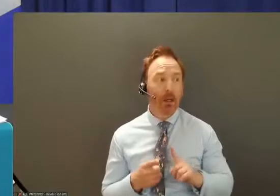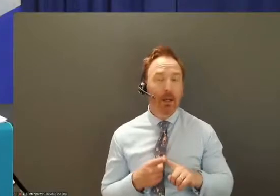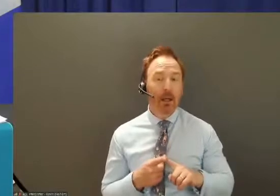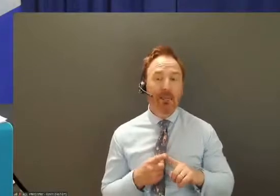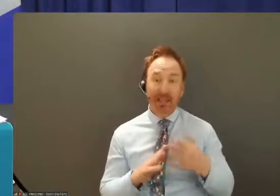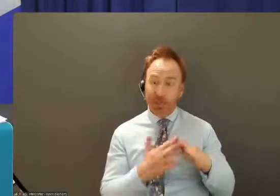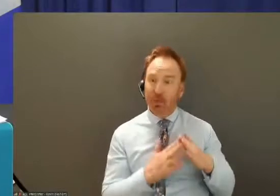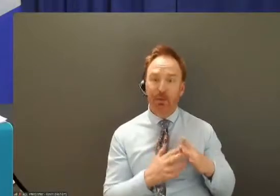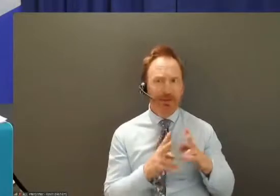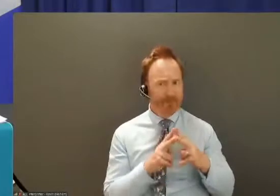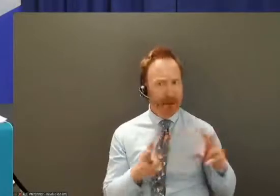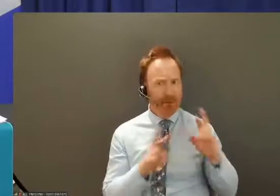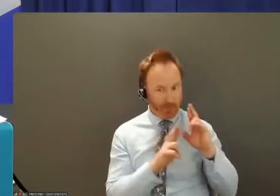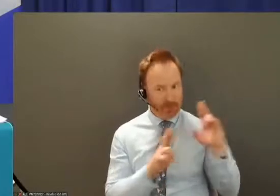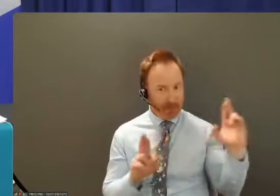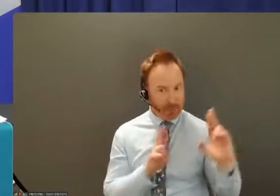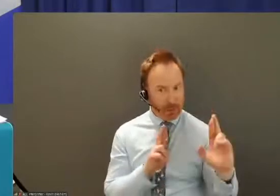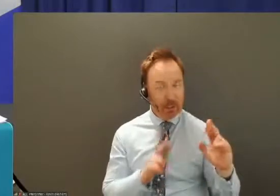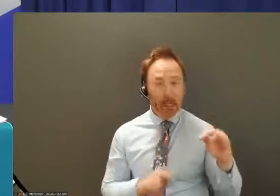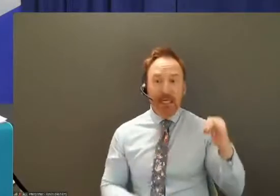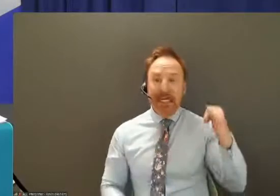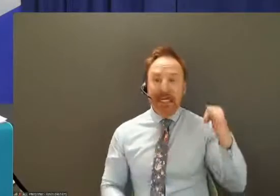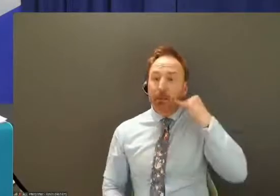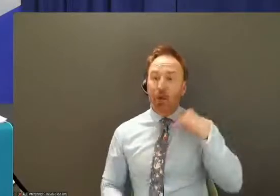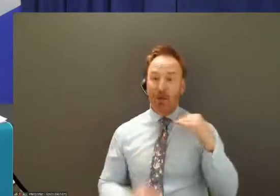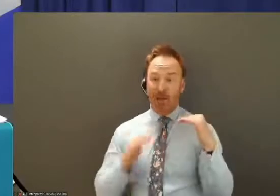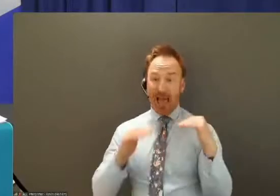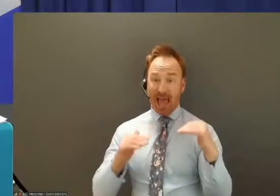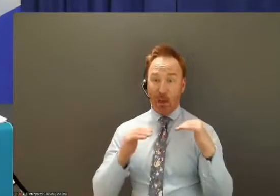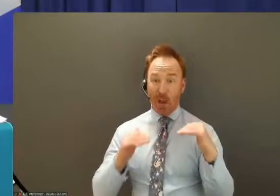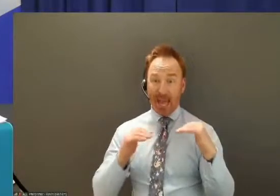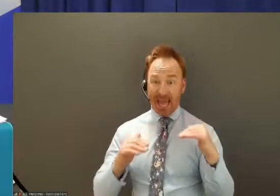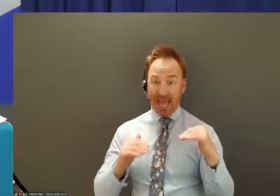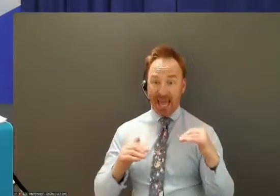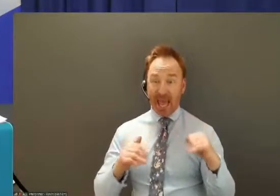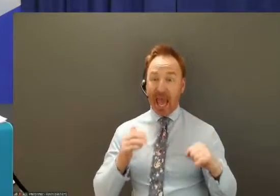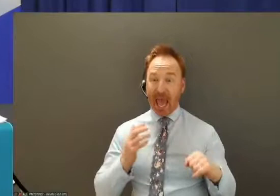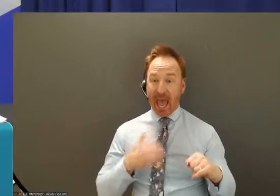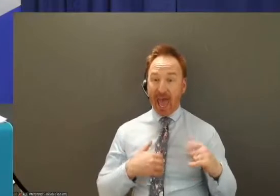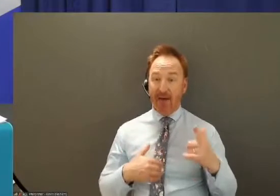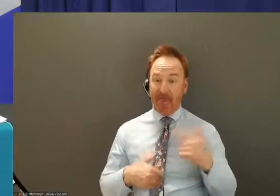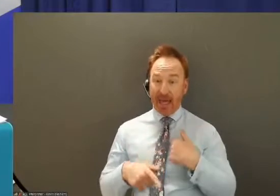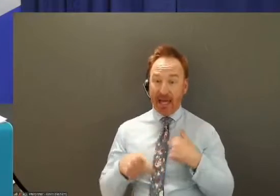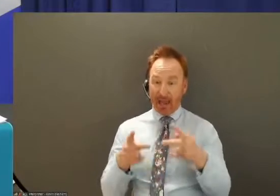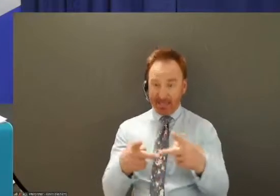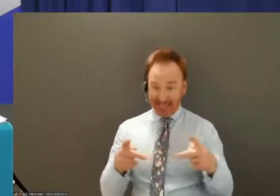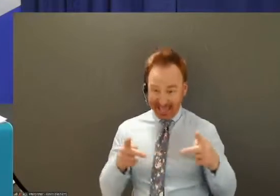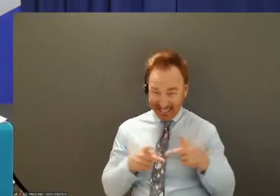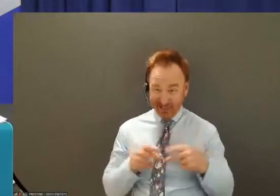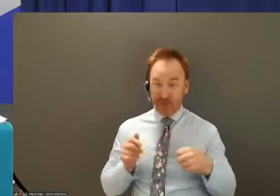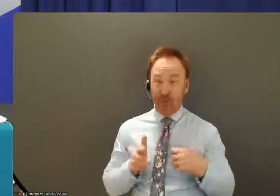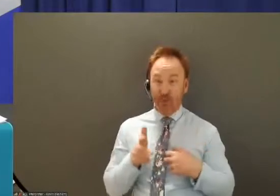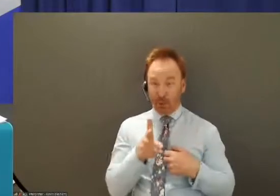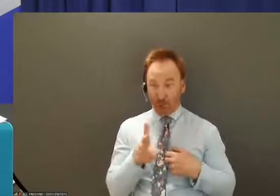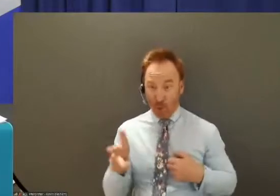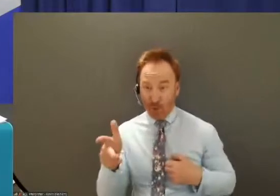I think we all know there are serious consequences and our goal should always be the least